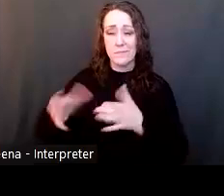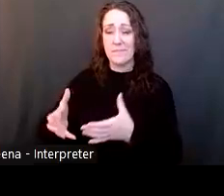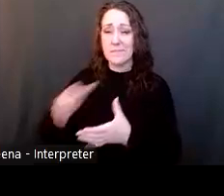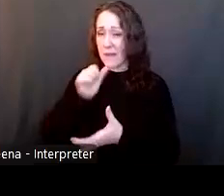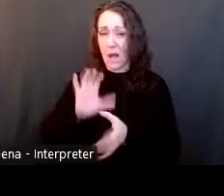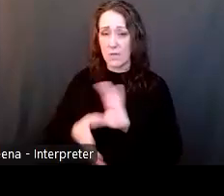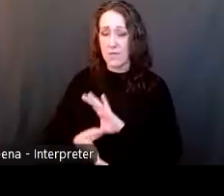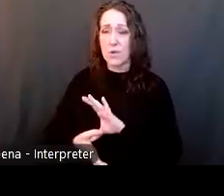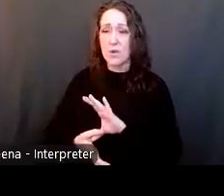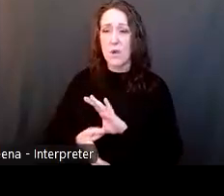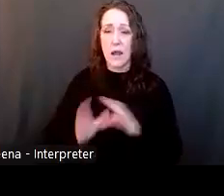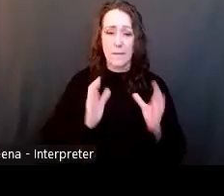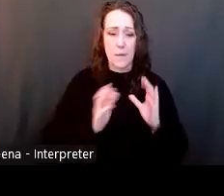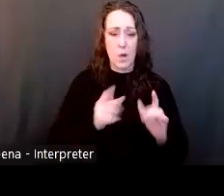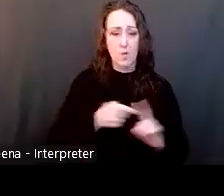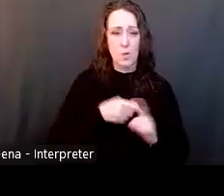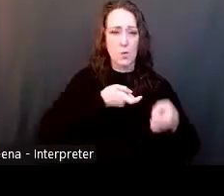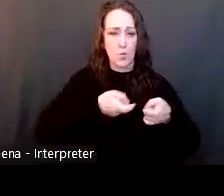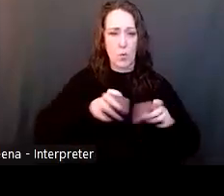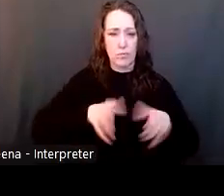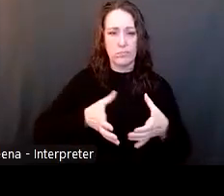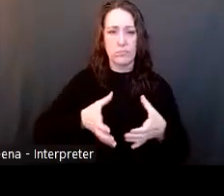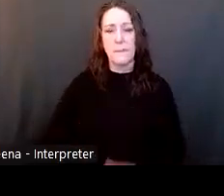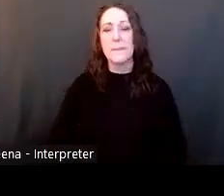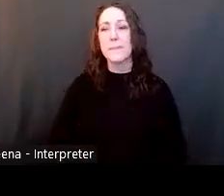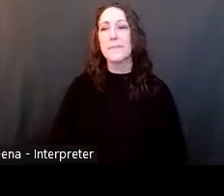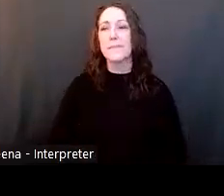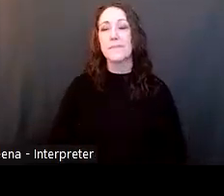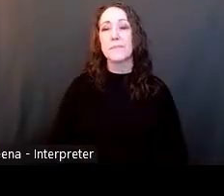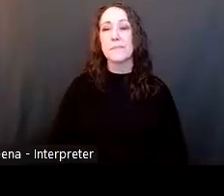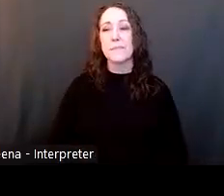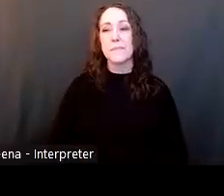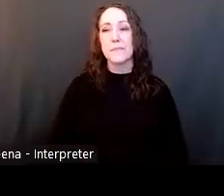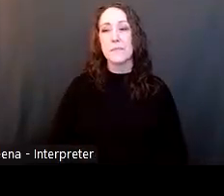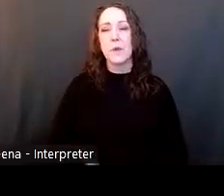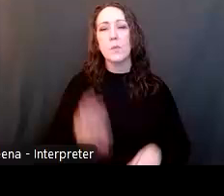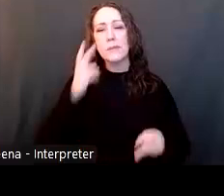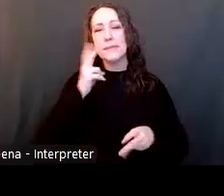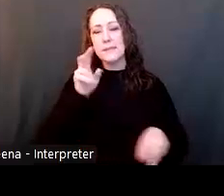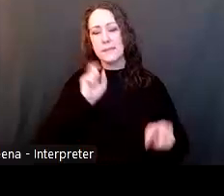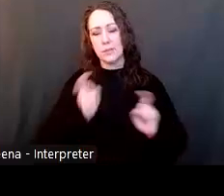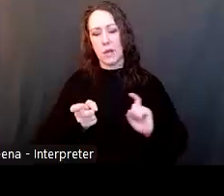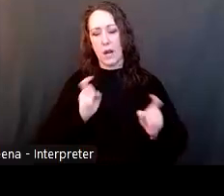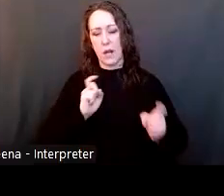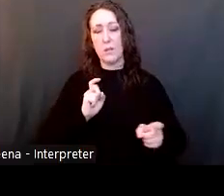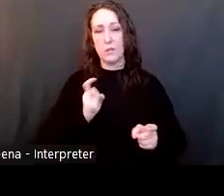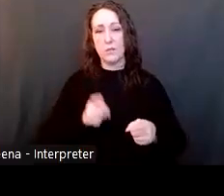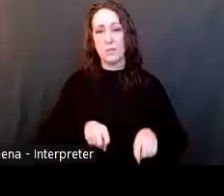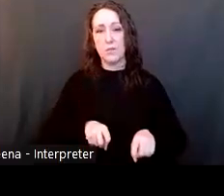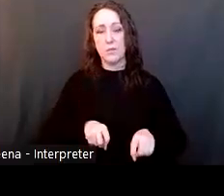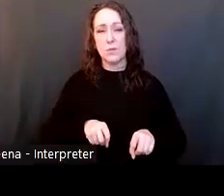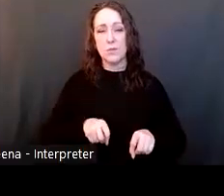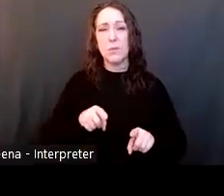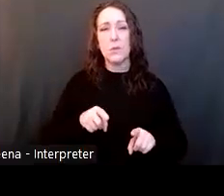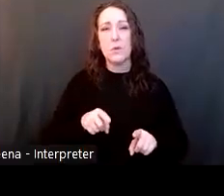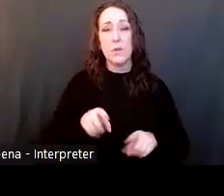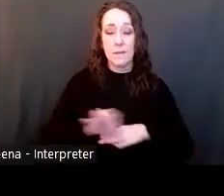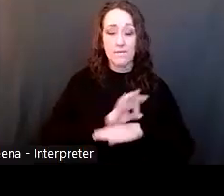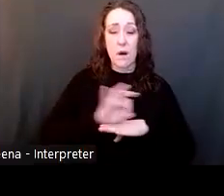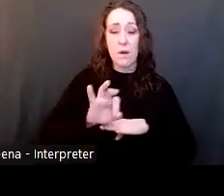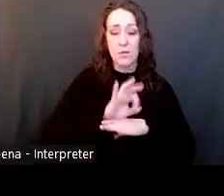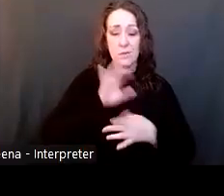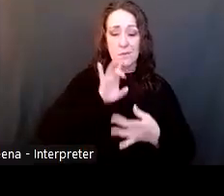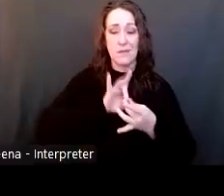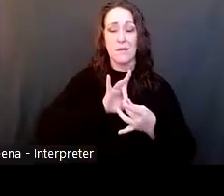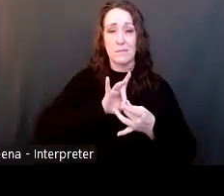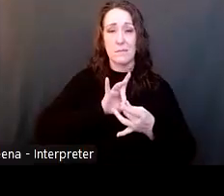when compared to the controls so we're seeing changes in uh functional connectivity that